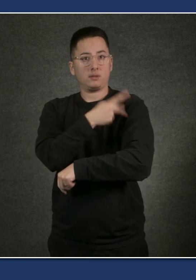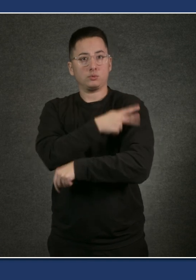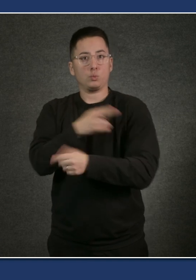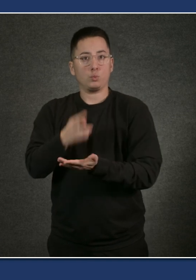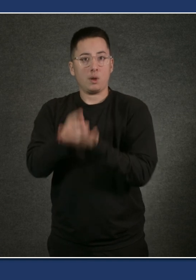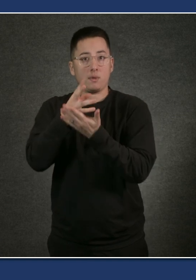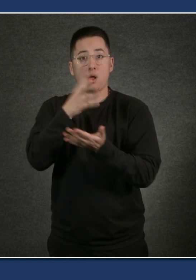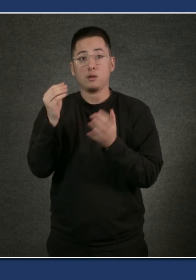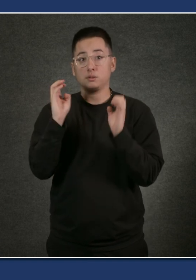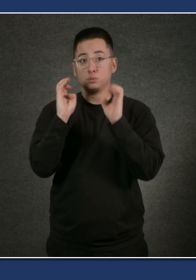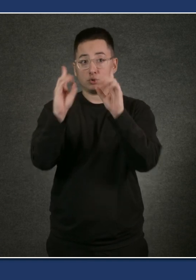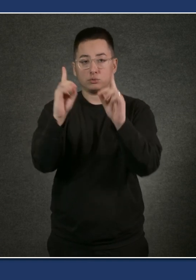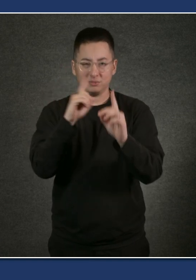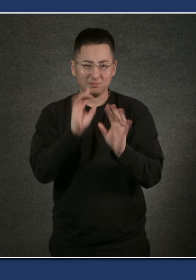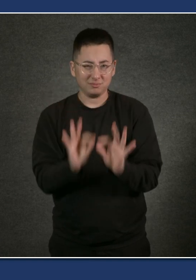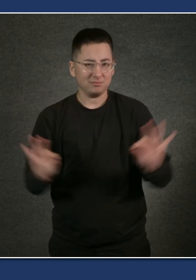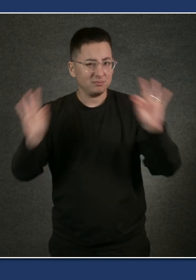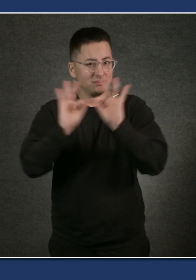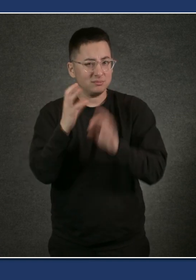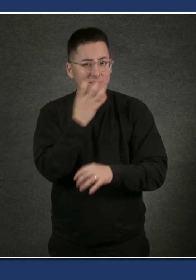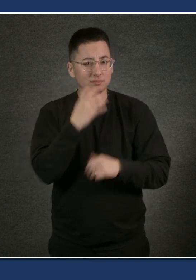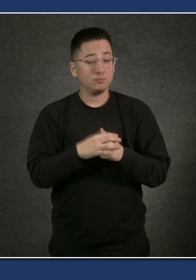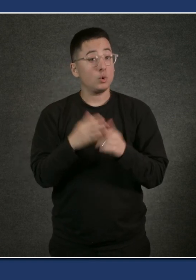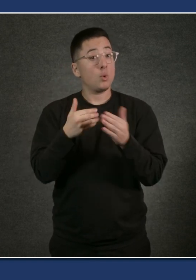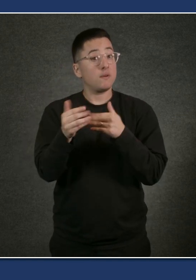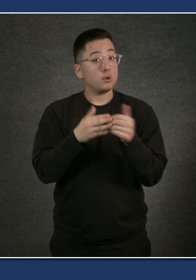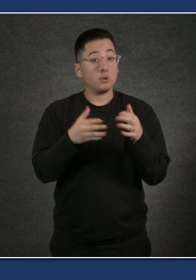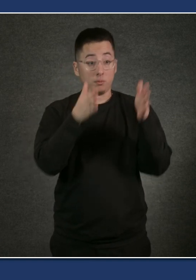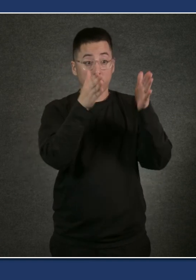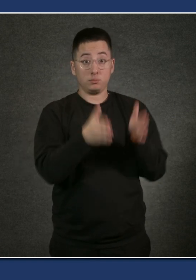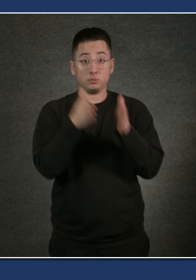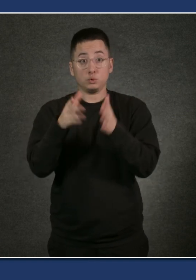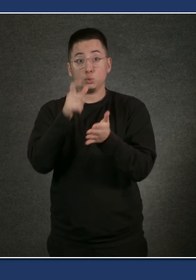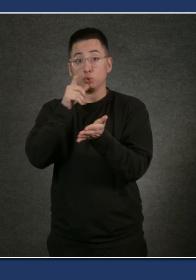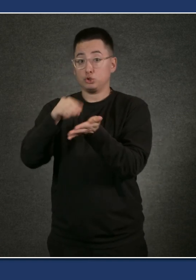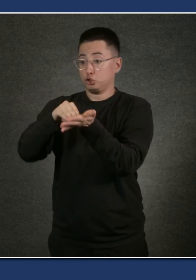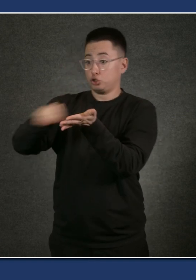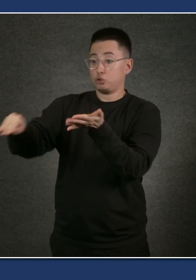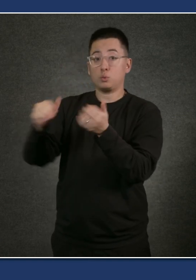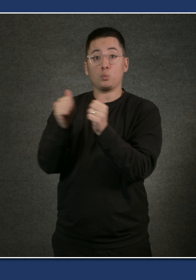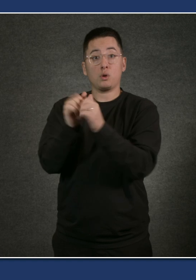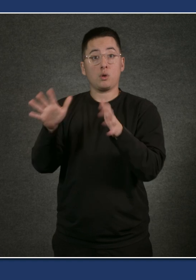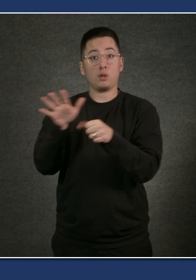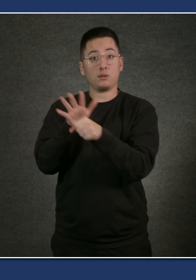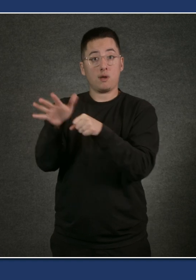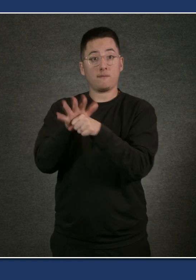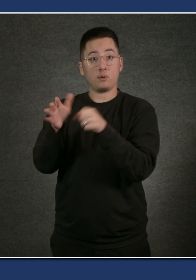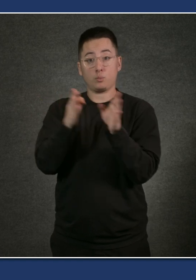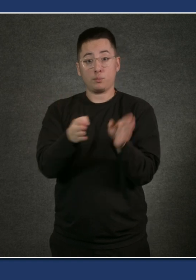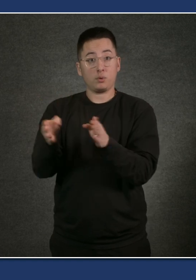However, many individuals are discharged early without adequate preparation or resources.